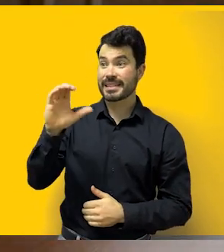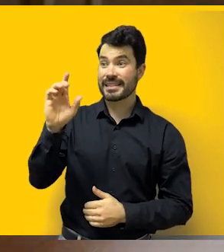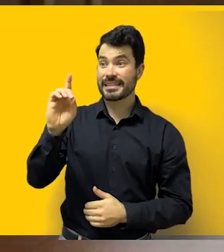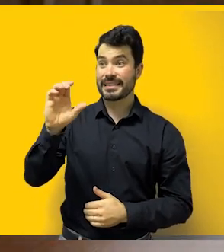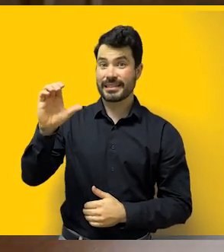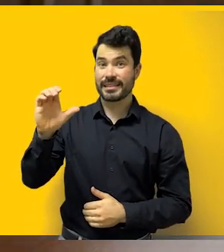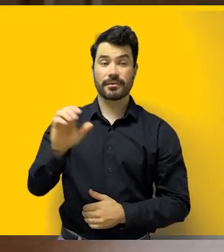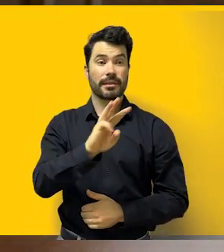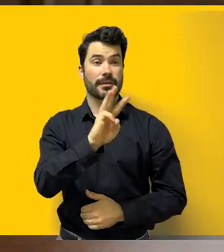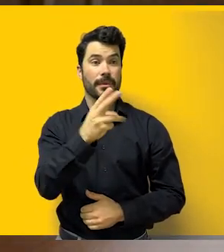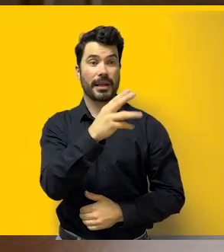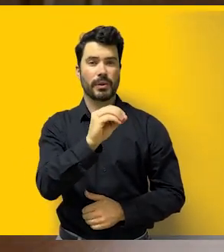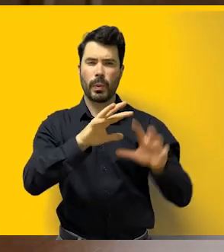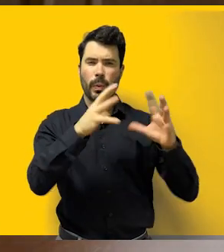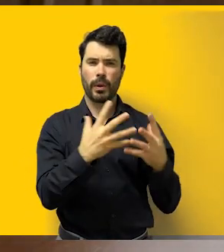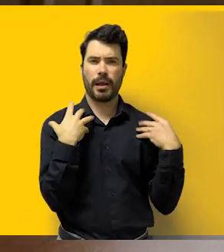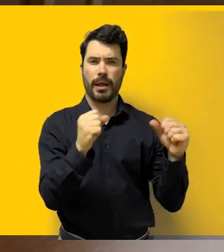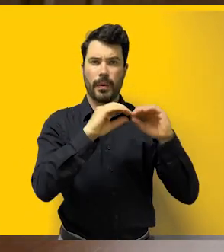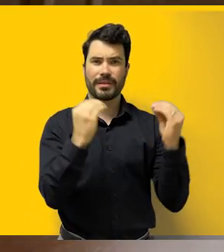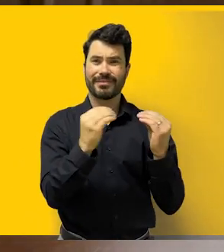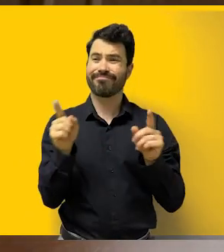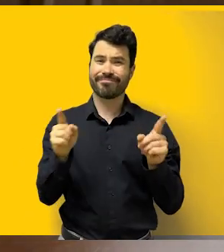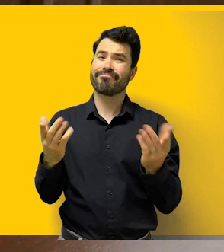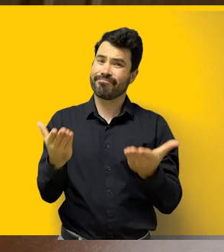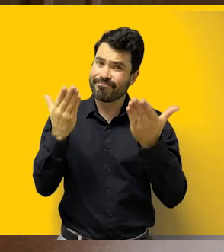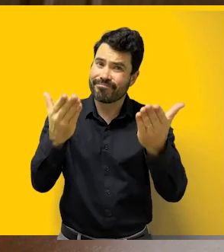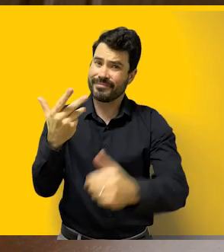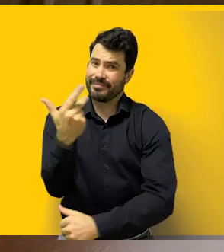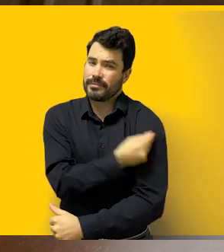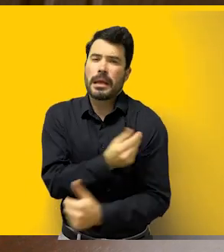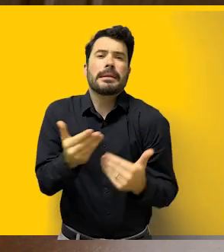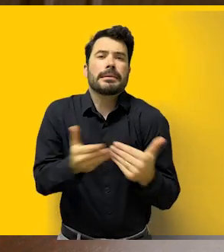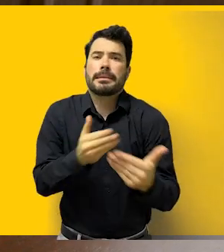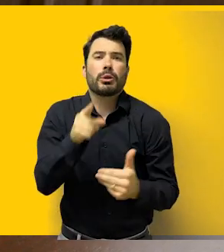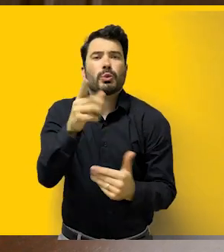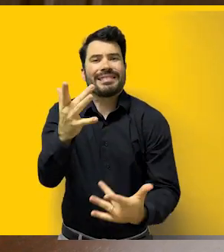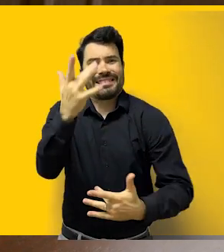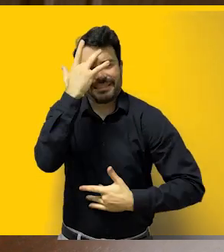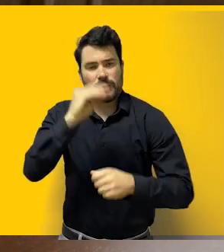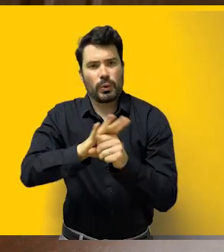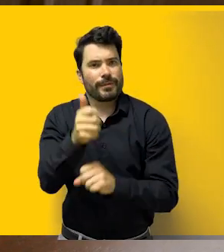If you've only received one dose of a two-dose series by August 30th, to be compliant with the Michigan medicine policy,